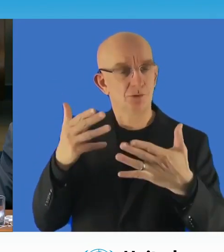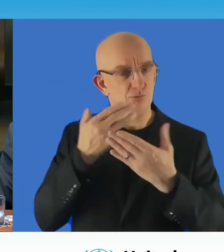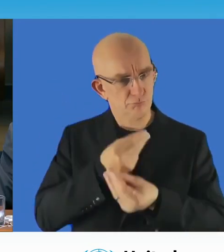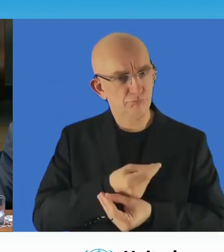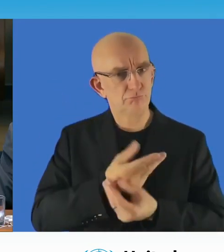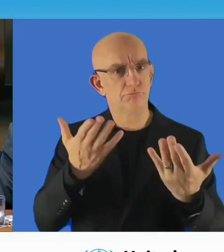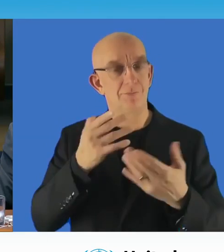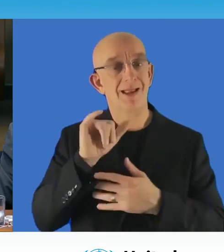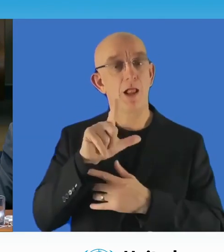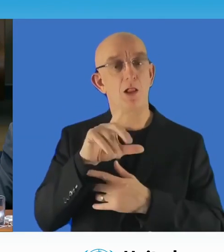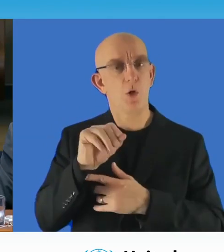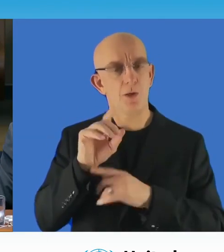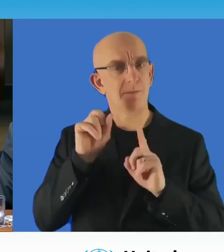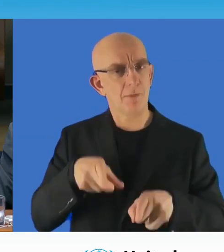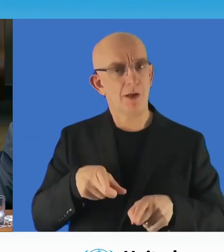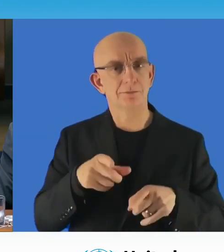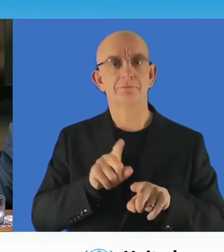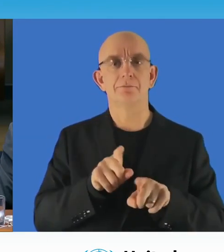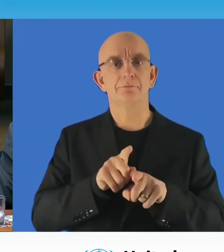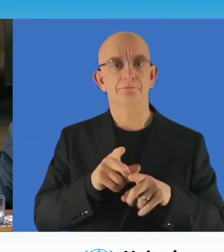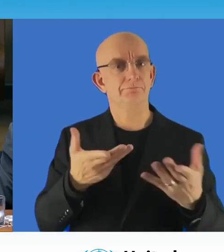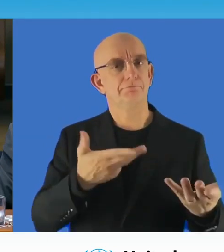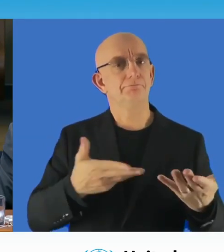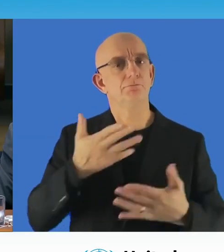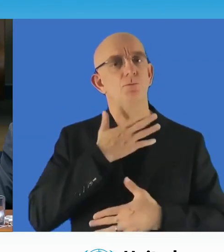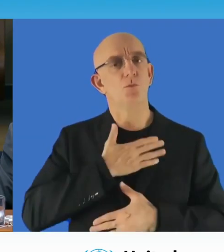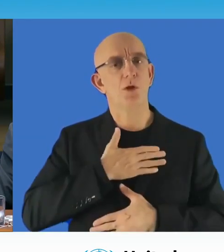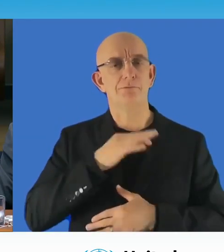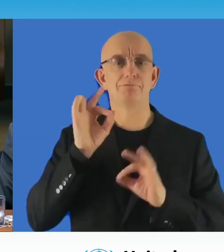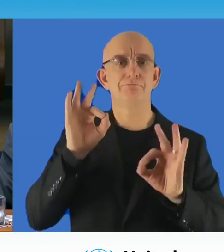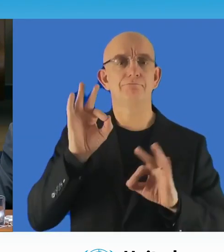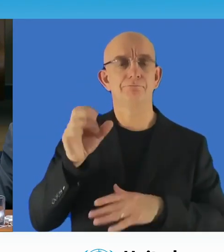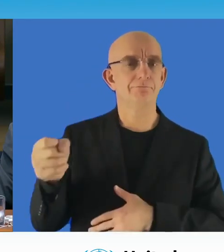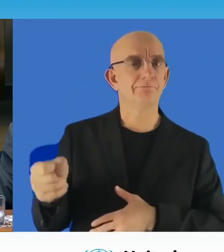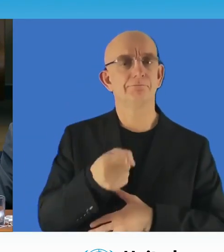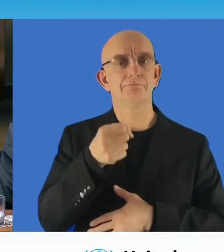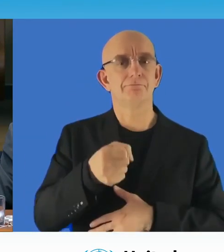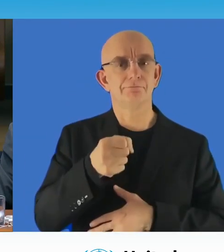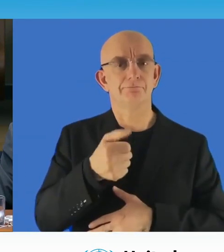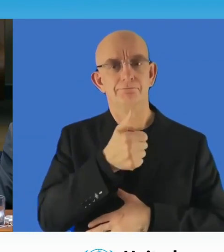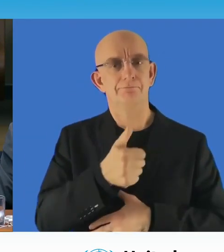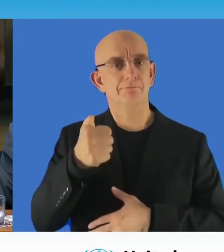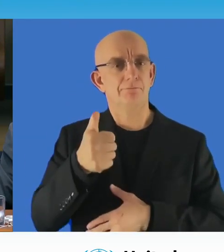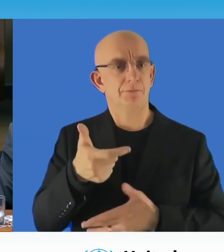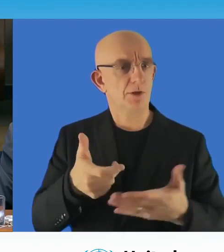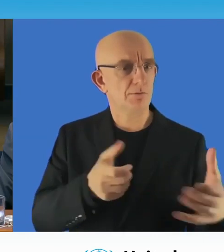disability inclusion held by our Global Management team at the annual meeting in January having said